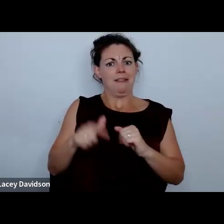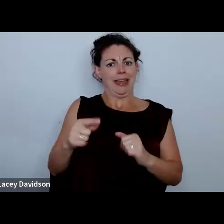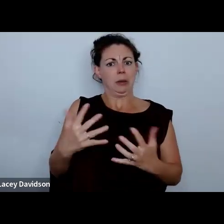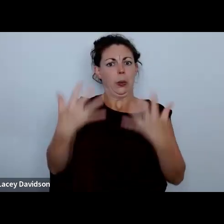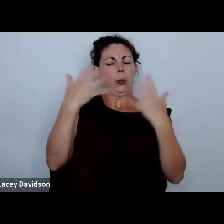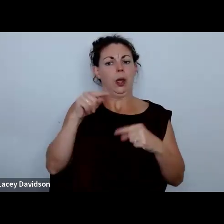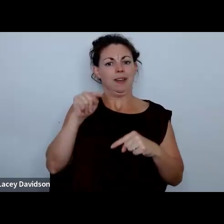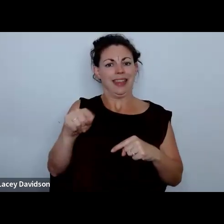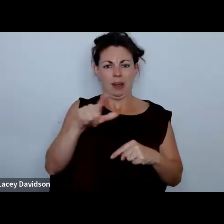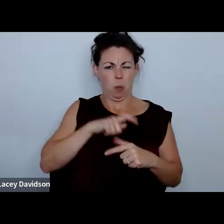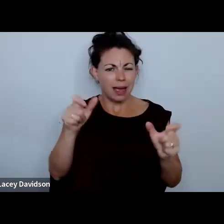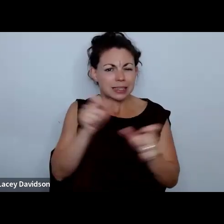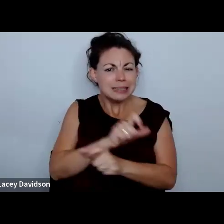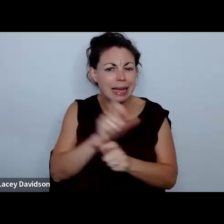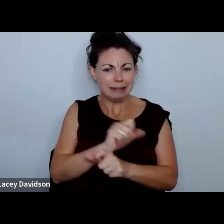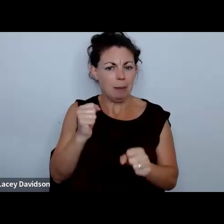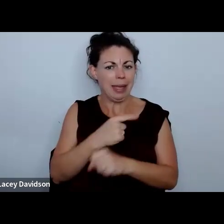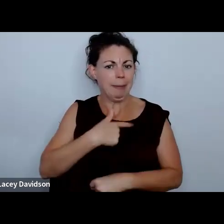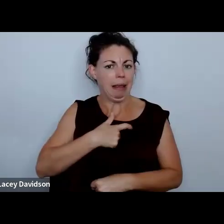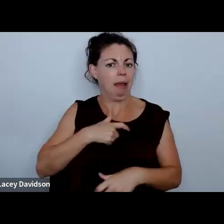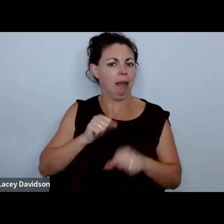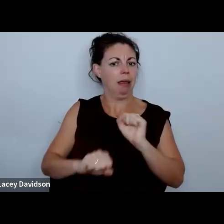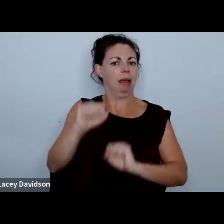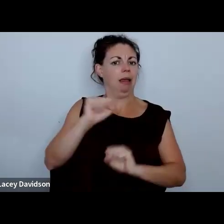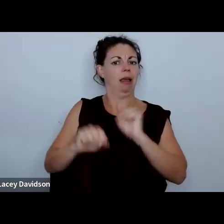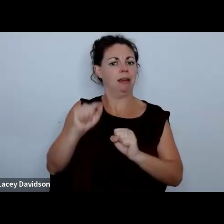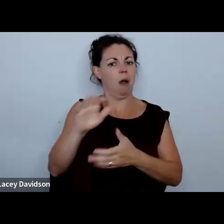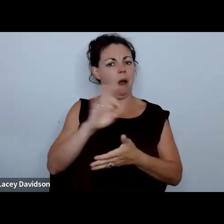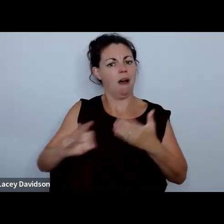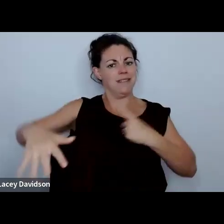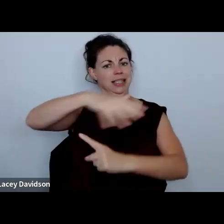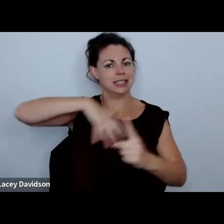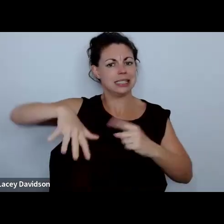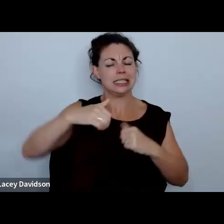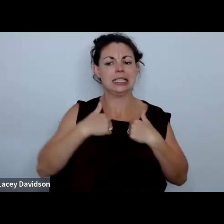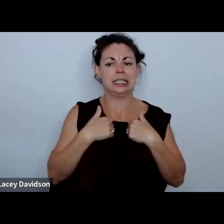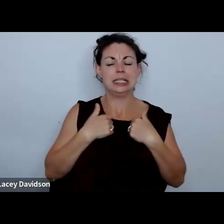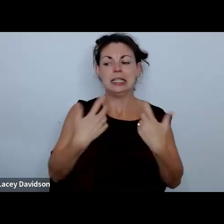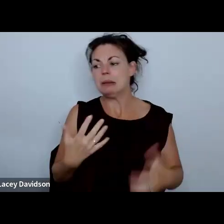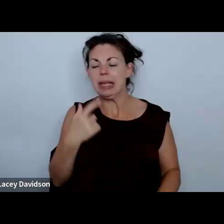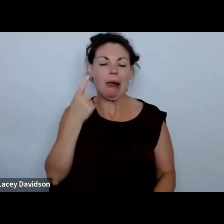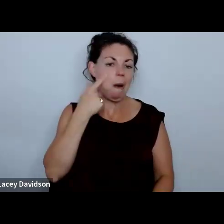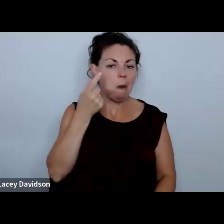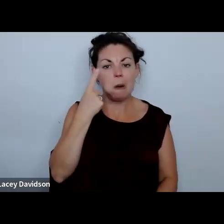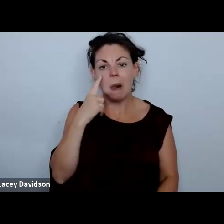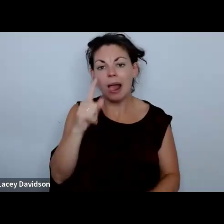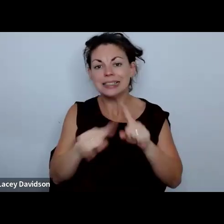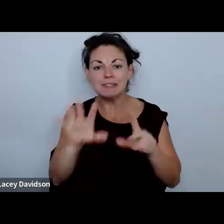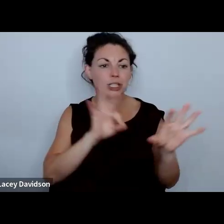And I also sought out various mentors and people who might be able to advise me. And one of the things I found is